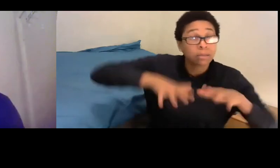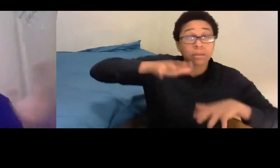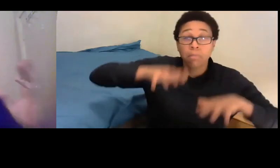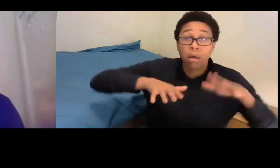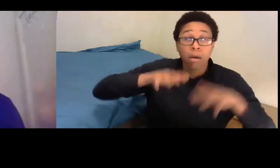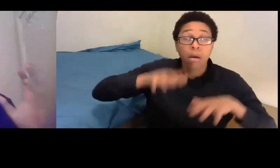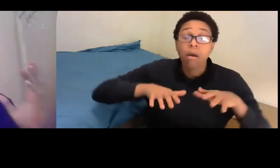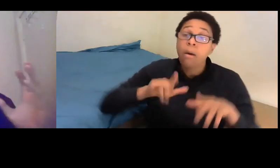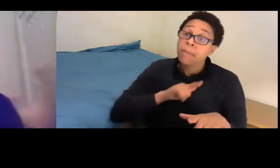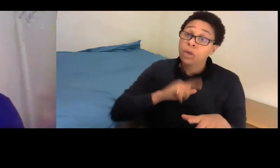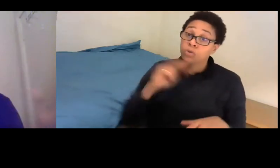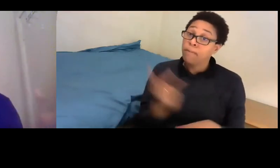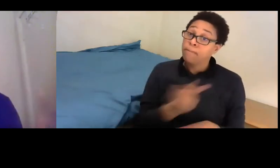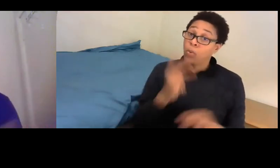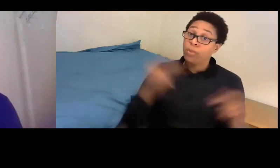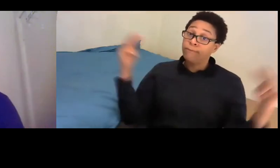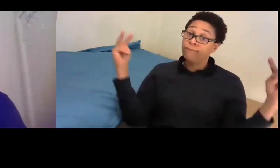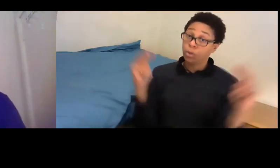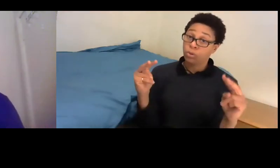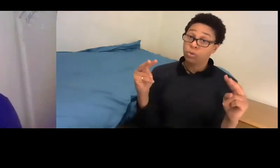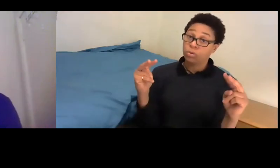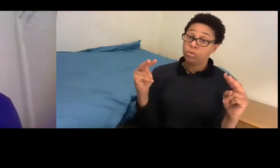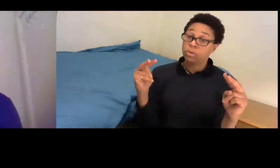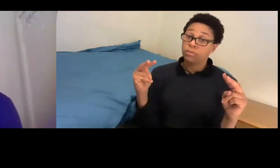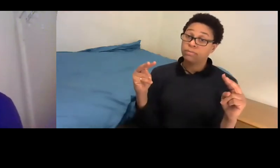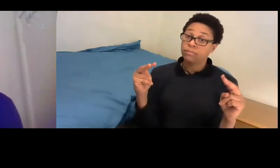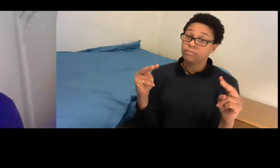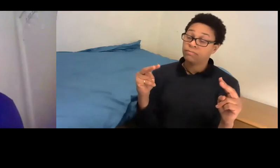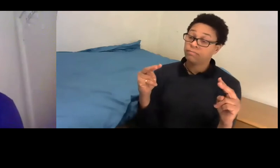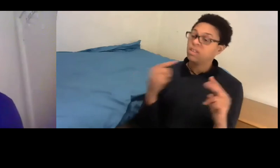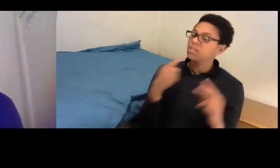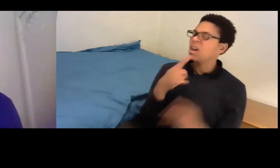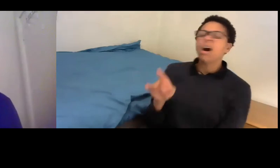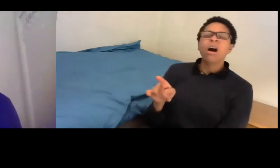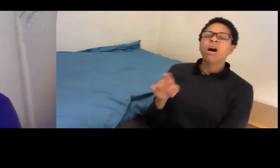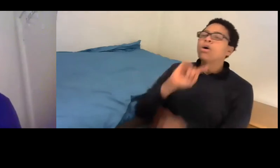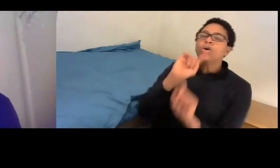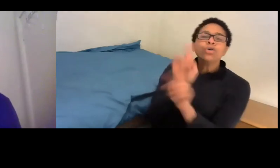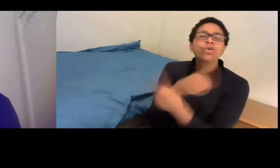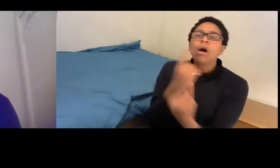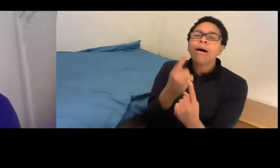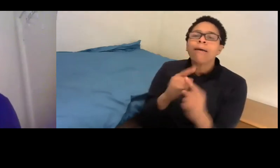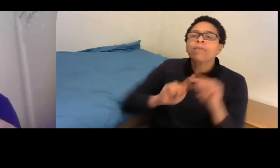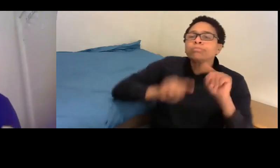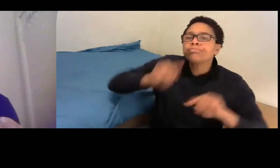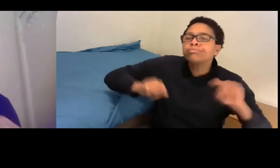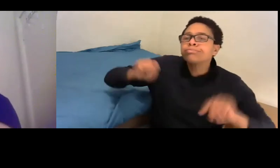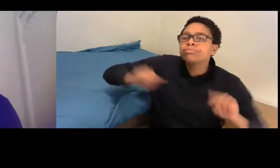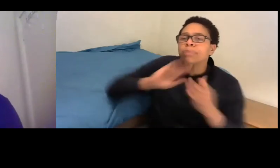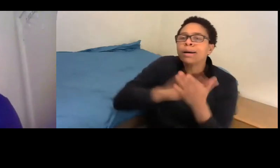both points of view say is that there can never be diverse interpretations of Islam, there can never be people from within